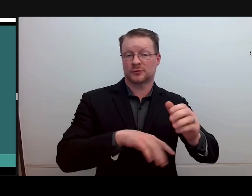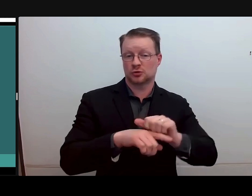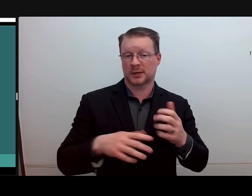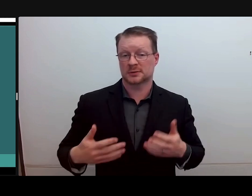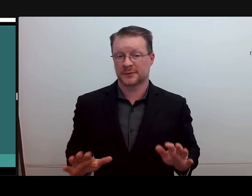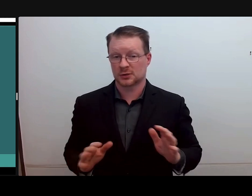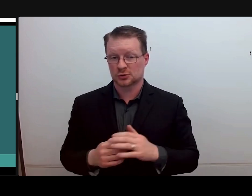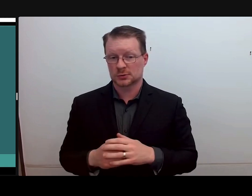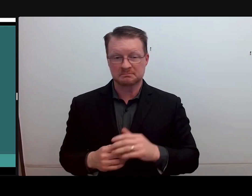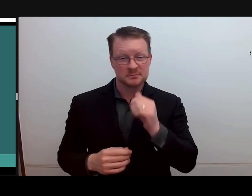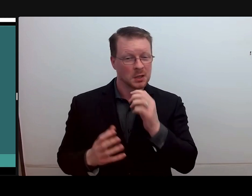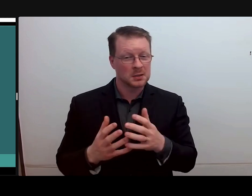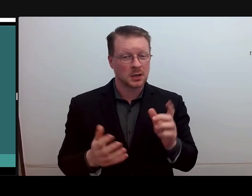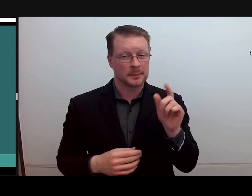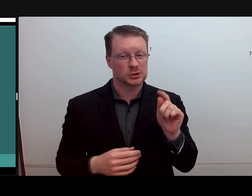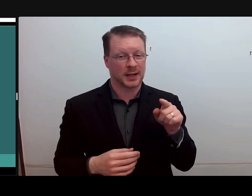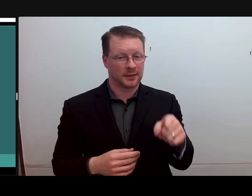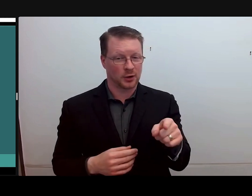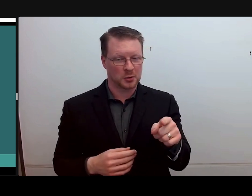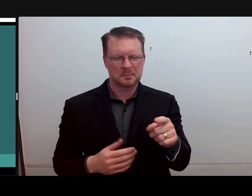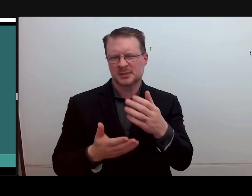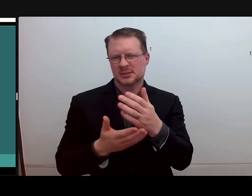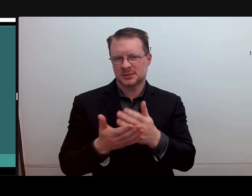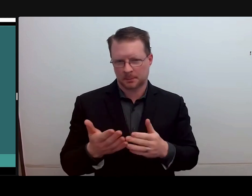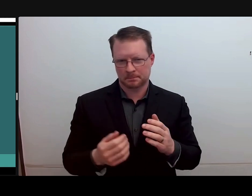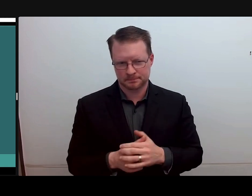Now let's look at what happens after training